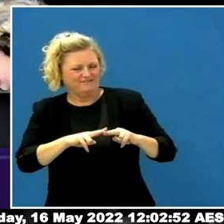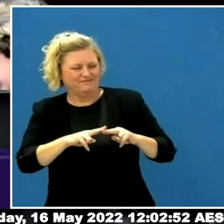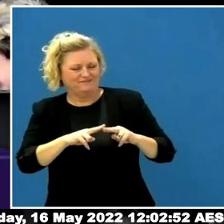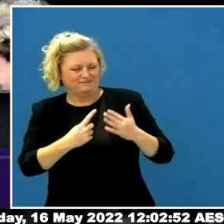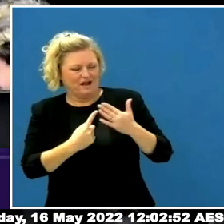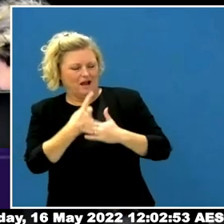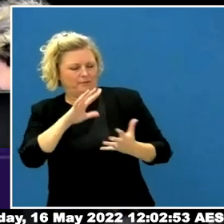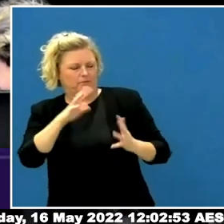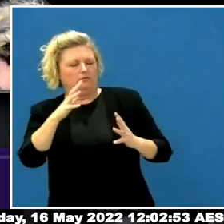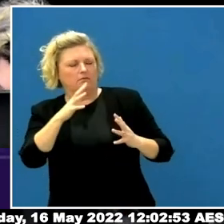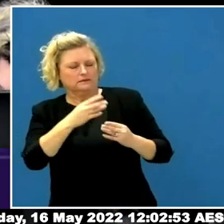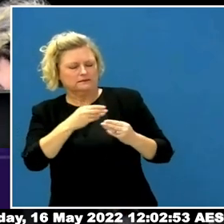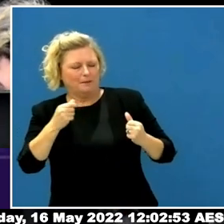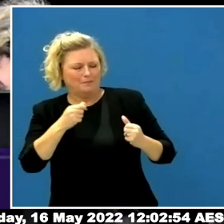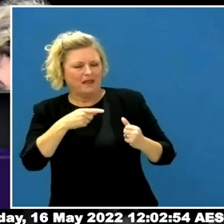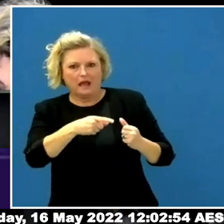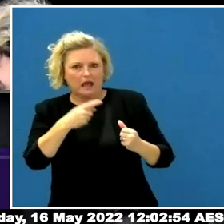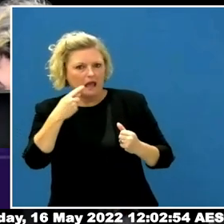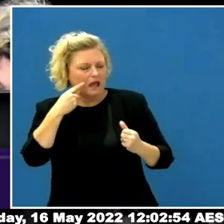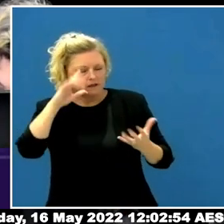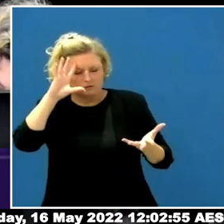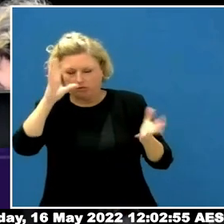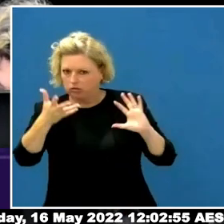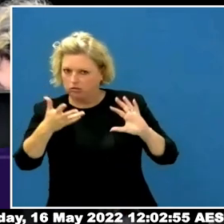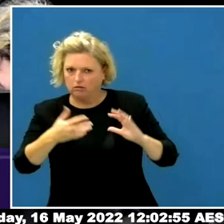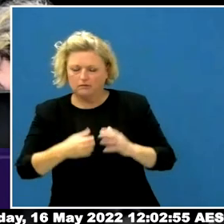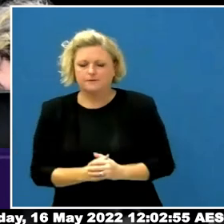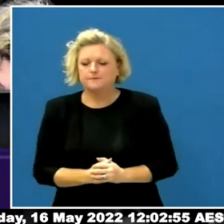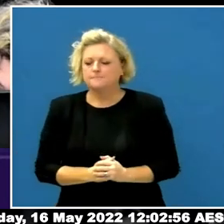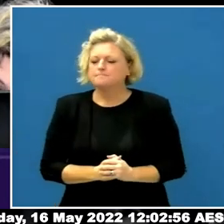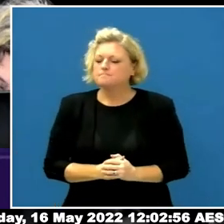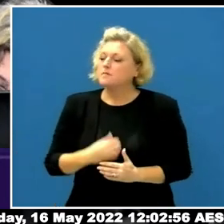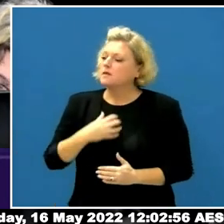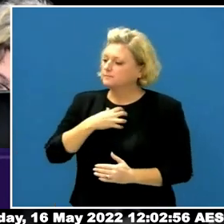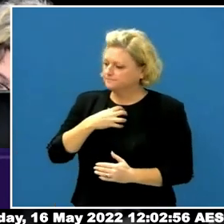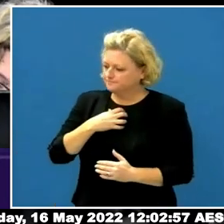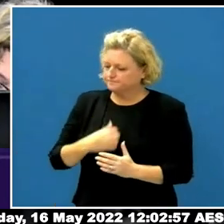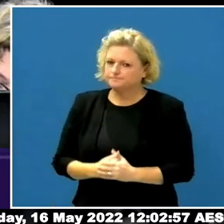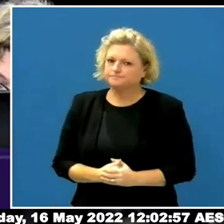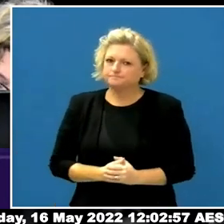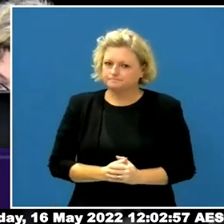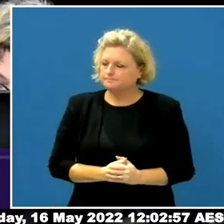per normal, he'd get distressed. Alright.